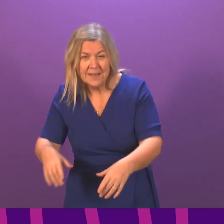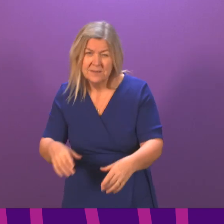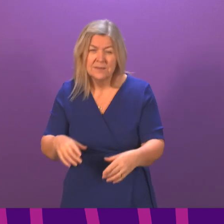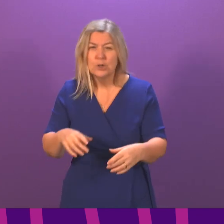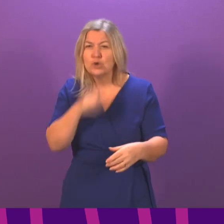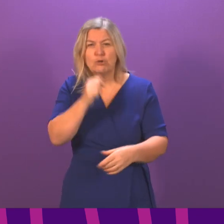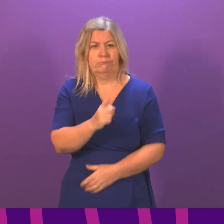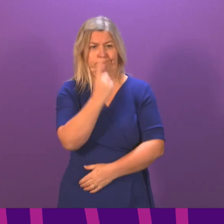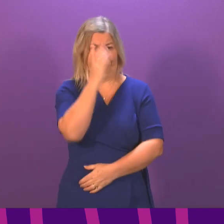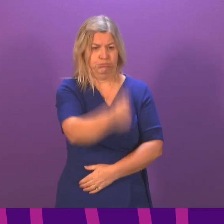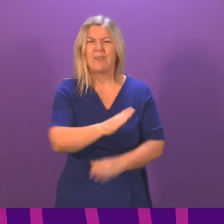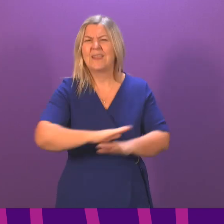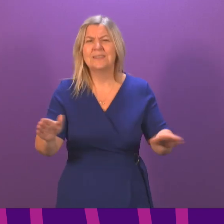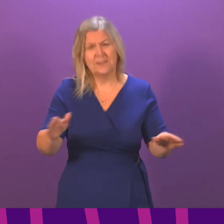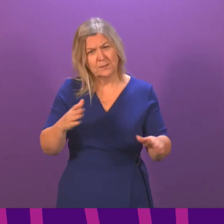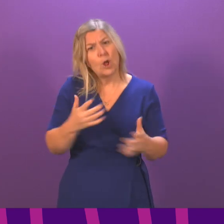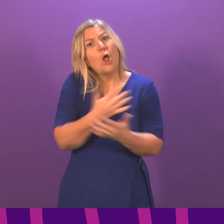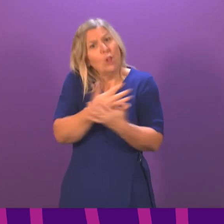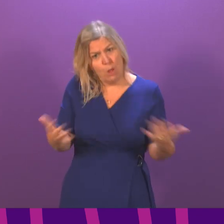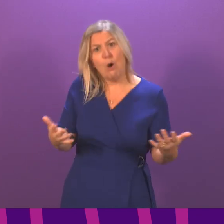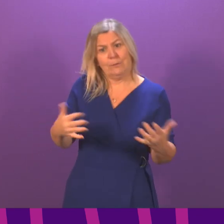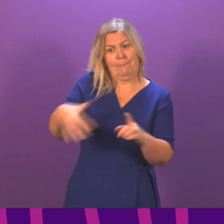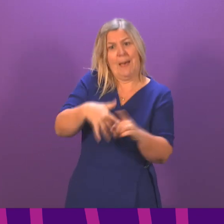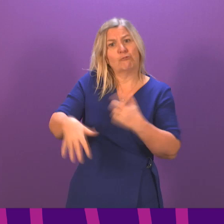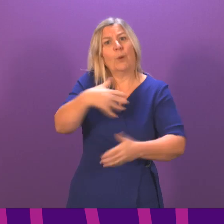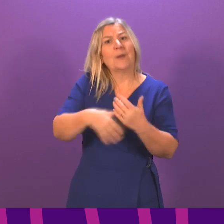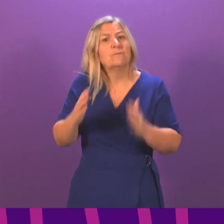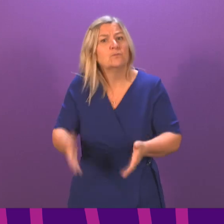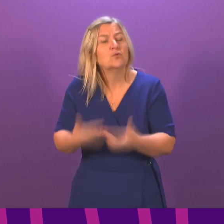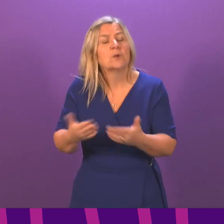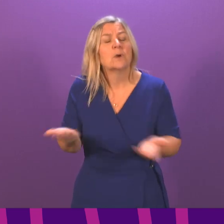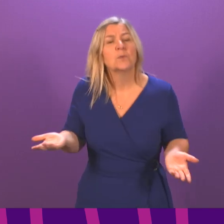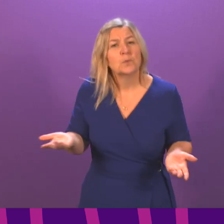to ensure that the use of testing, important though it is, is part of a bigger approach